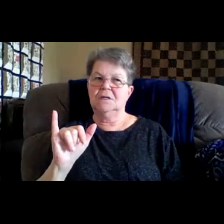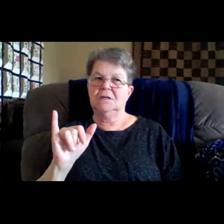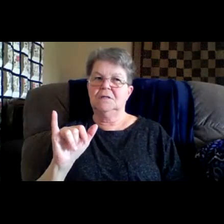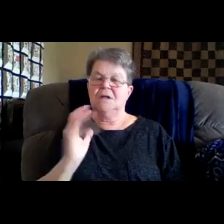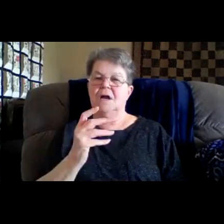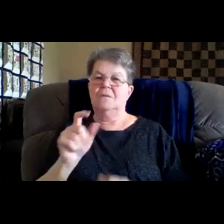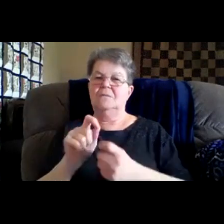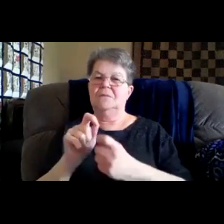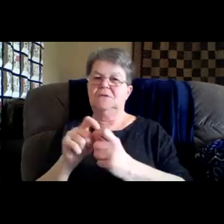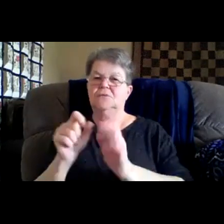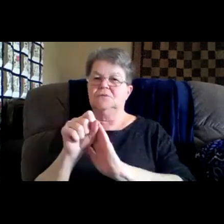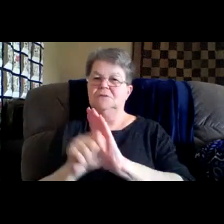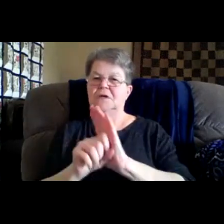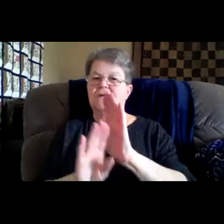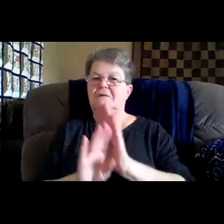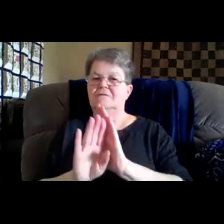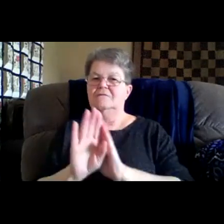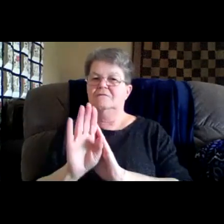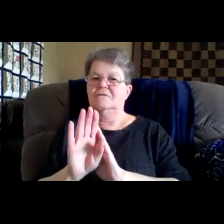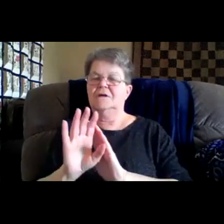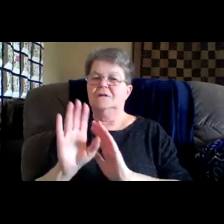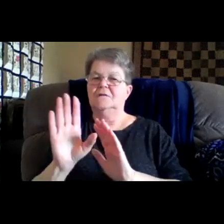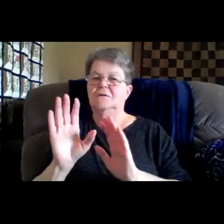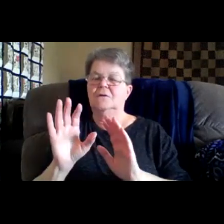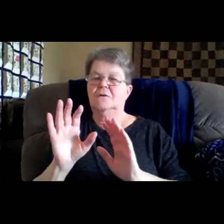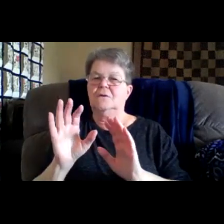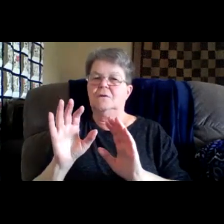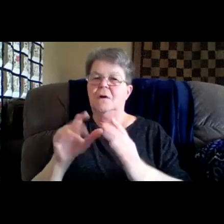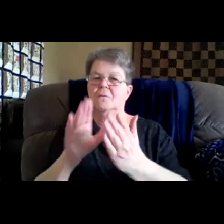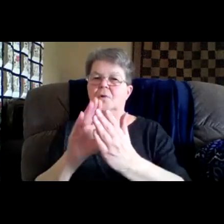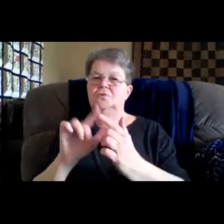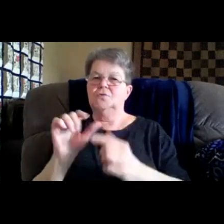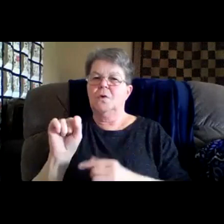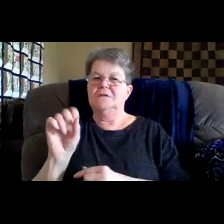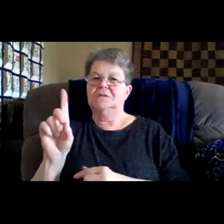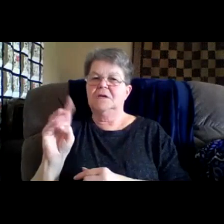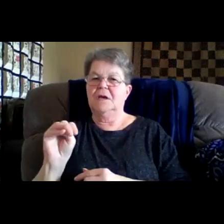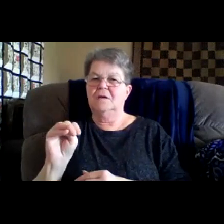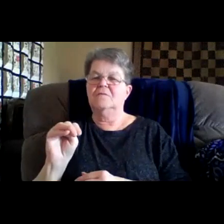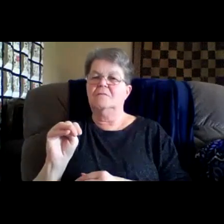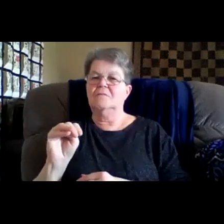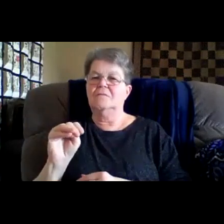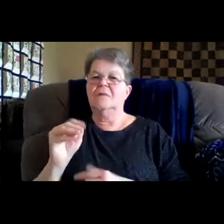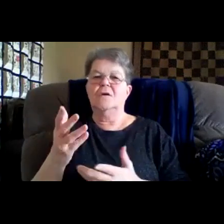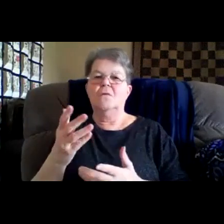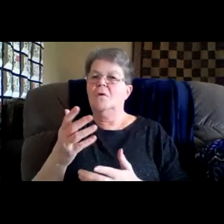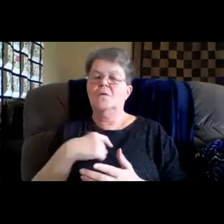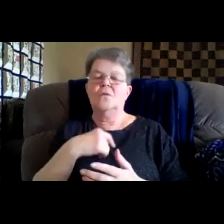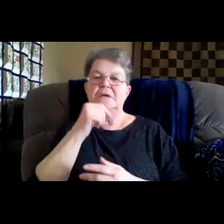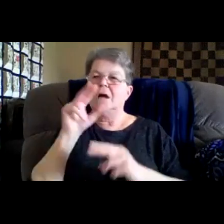in developing their approach to SDM? And if so, which one and why? We didn't look at a particular state.